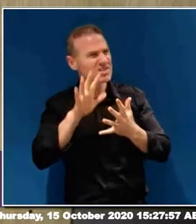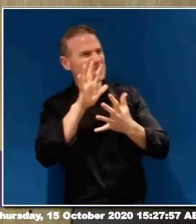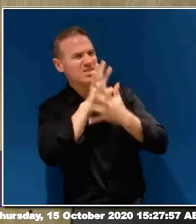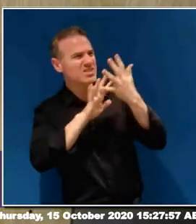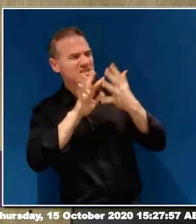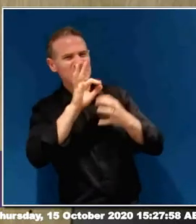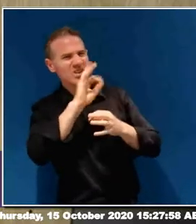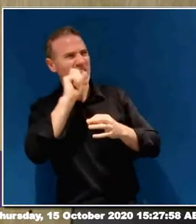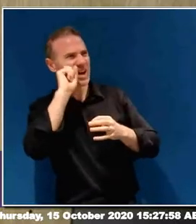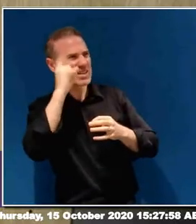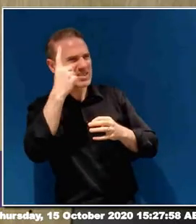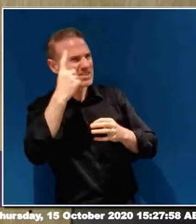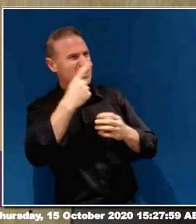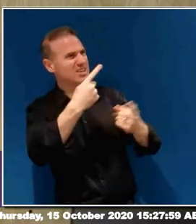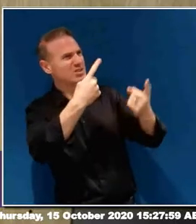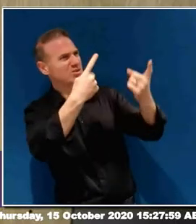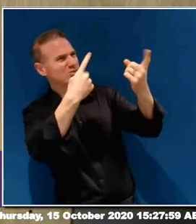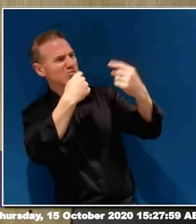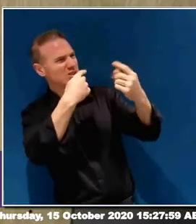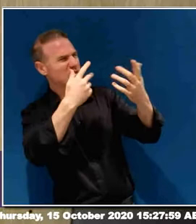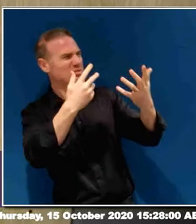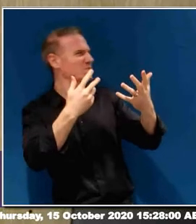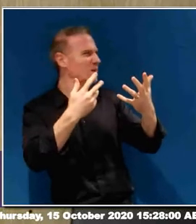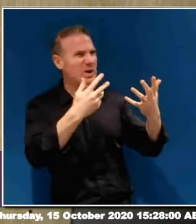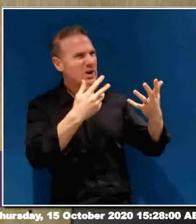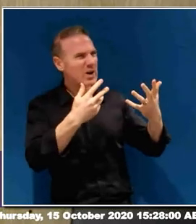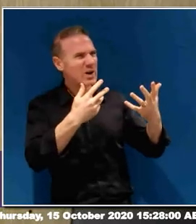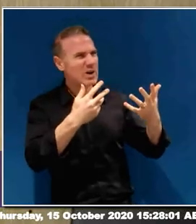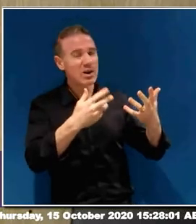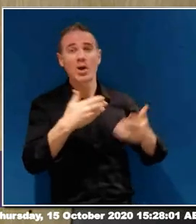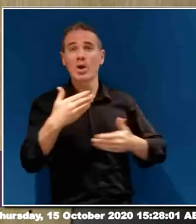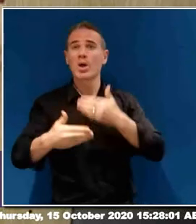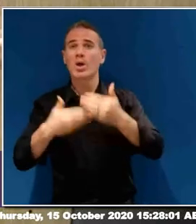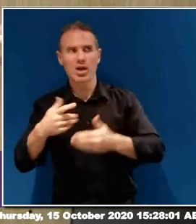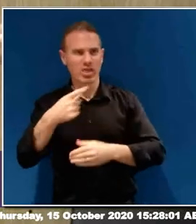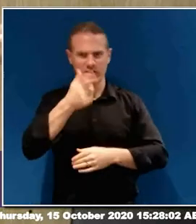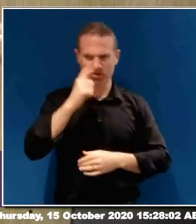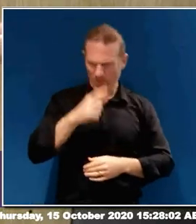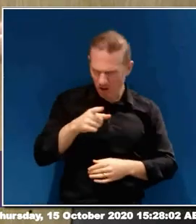They may have working memory difficulties, so they may hear the beginning of